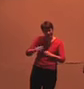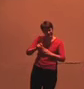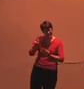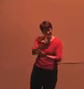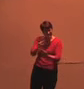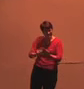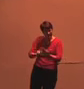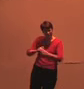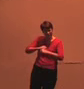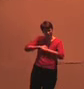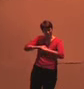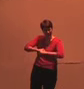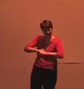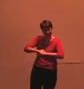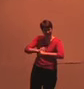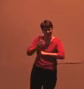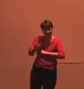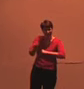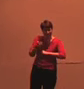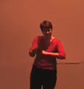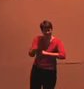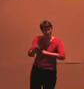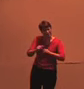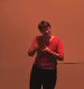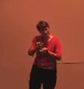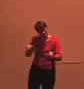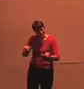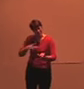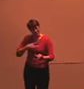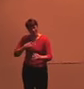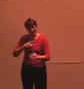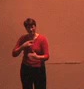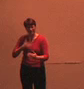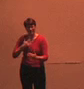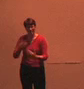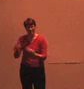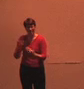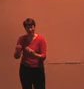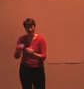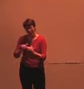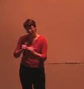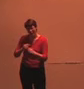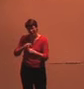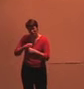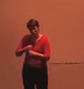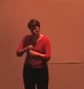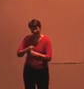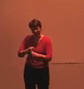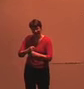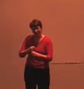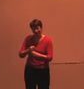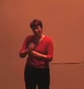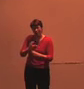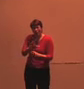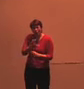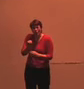But at the same time, you like to feel such kind of openness. So how to create such kind of a coexistence of the openness